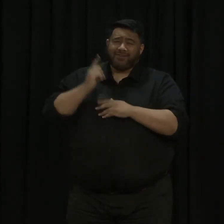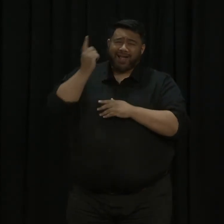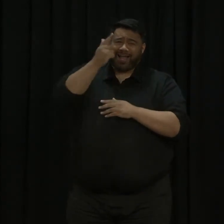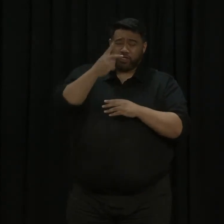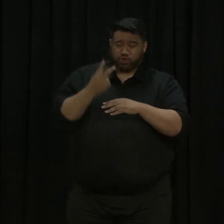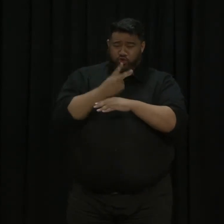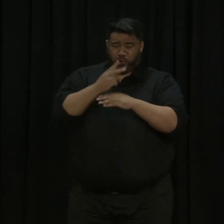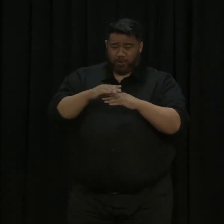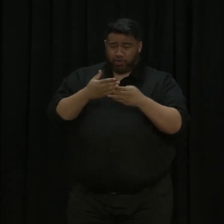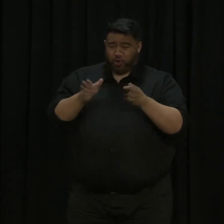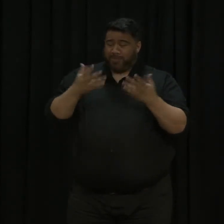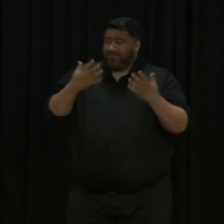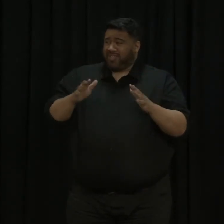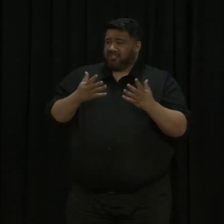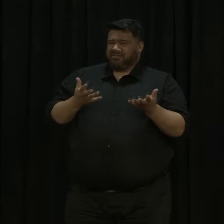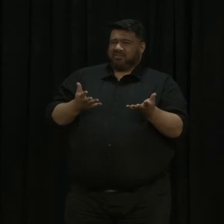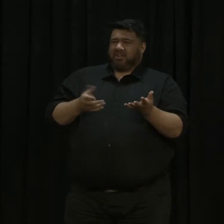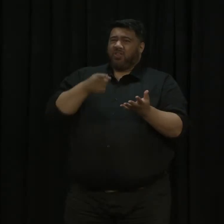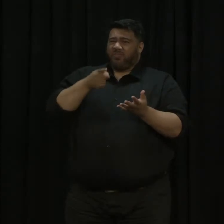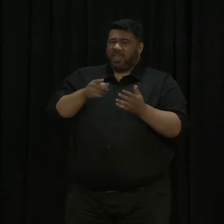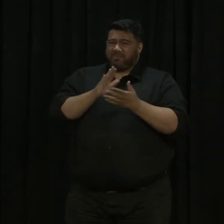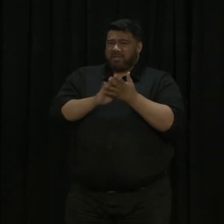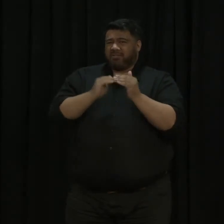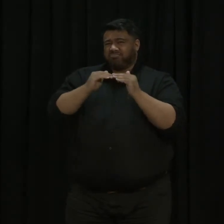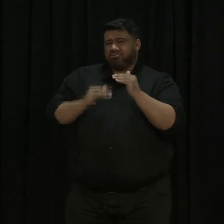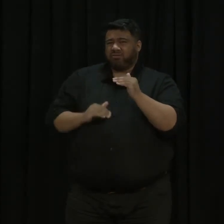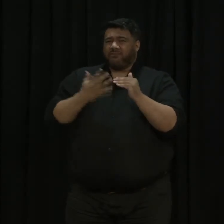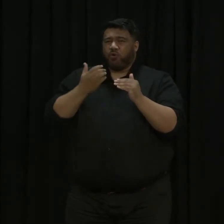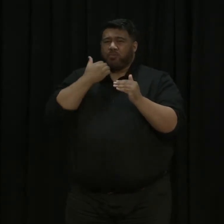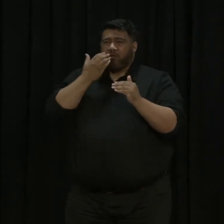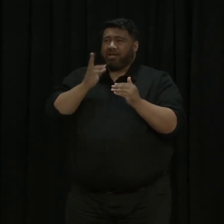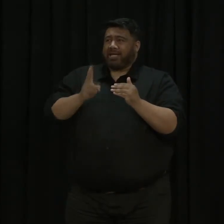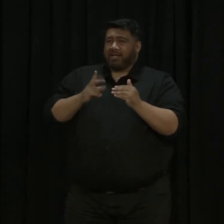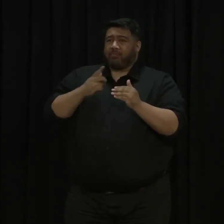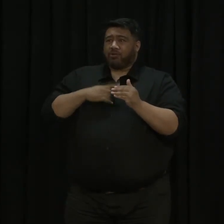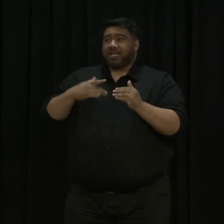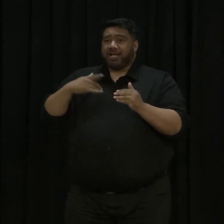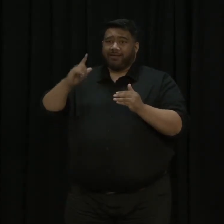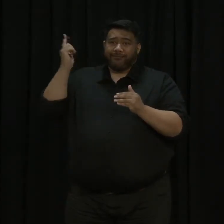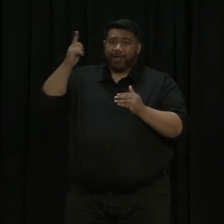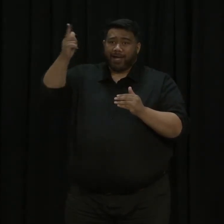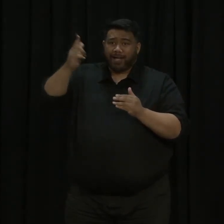extending hours and making choices easy as possible for people to get vaccinated.